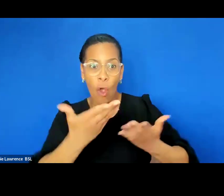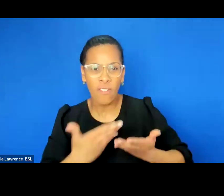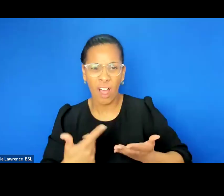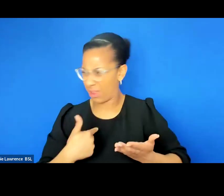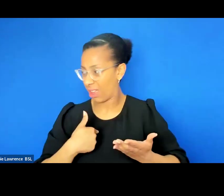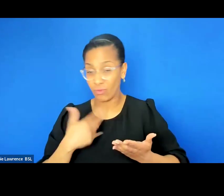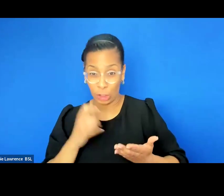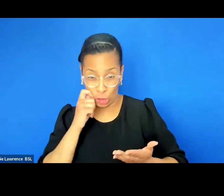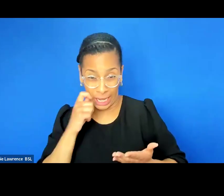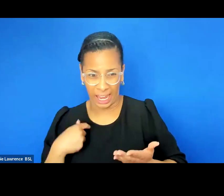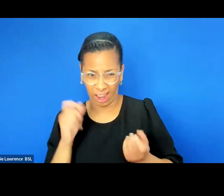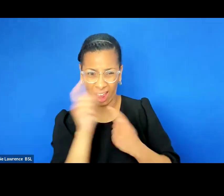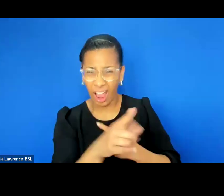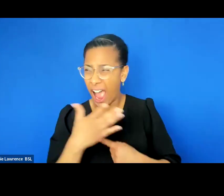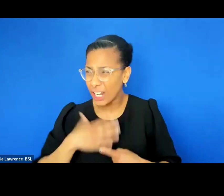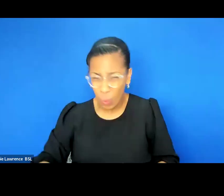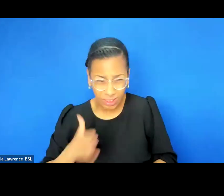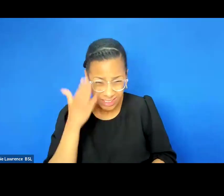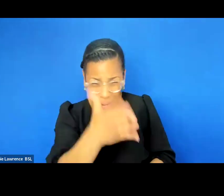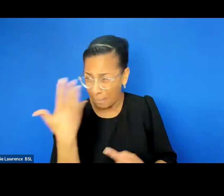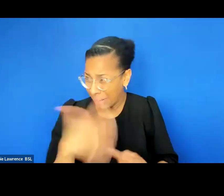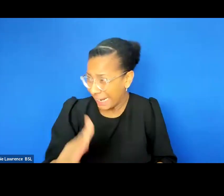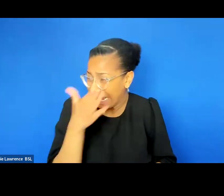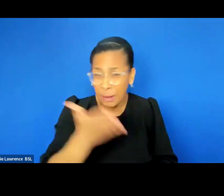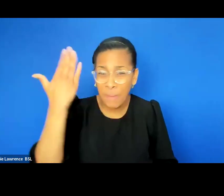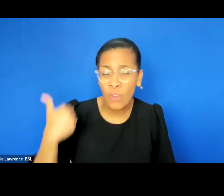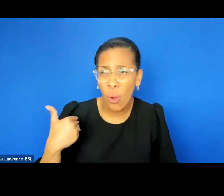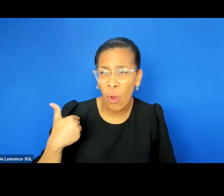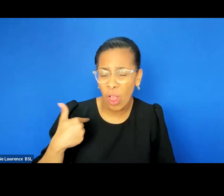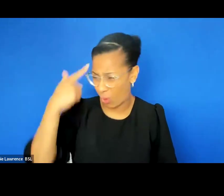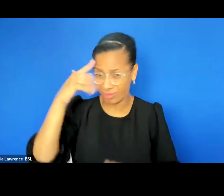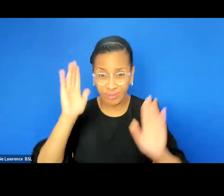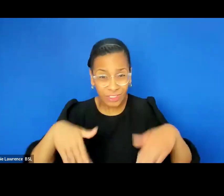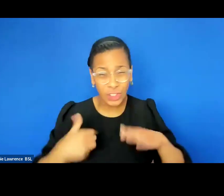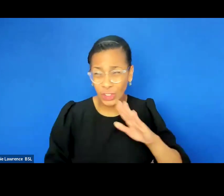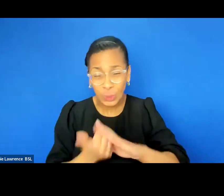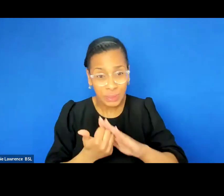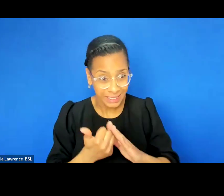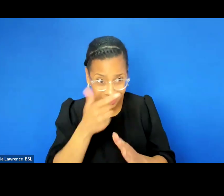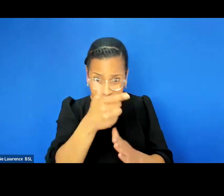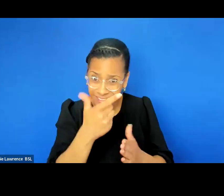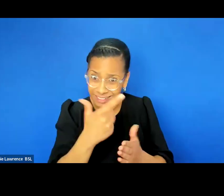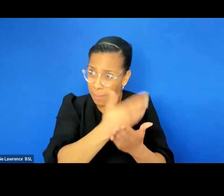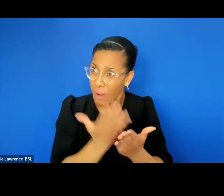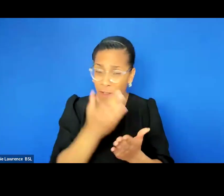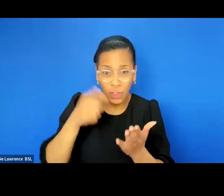I've already been there." And then I'm thinking to myself, "Cara, don't be so stupid. It's a job with the UN." It actually served me well because